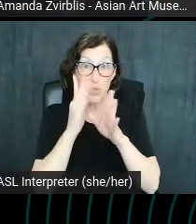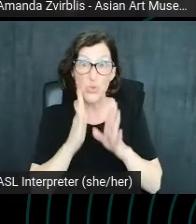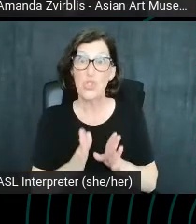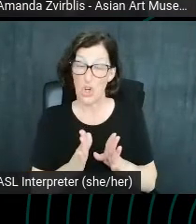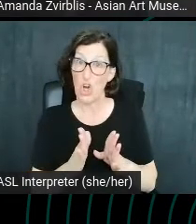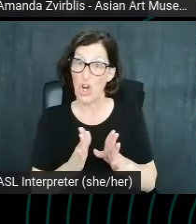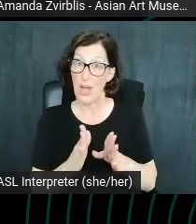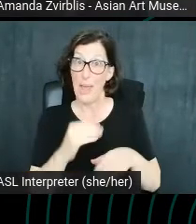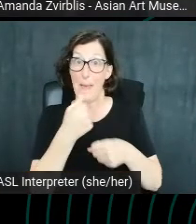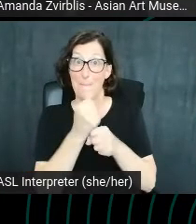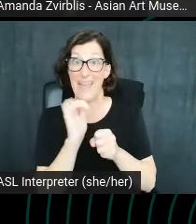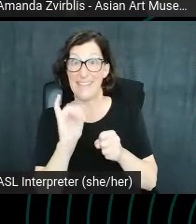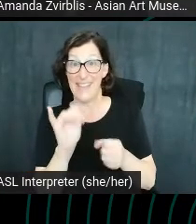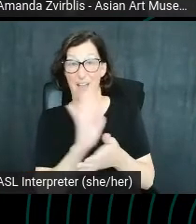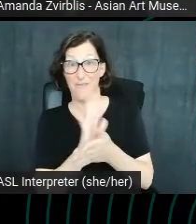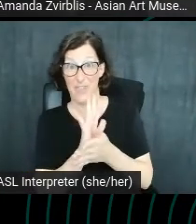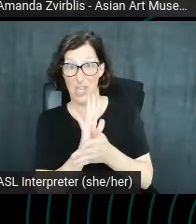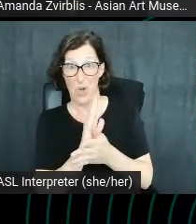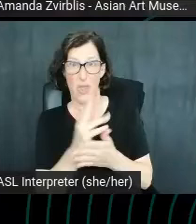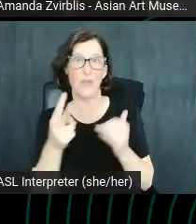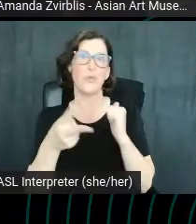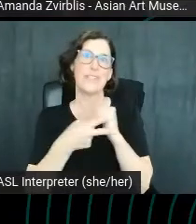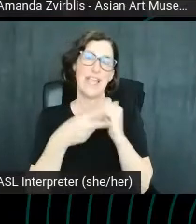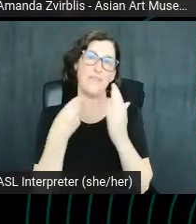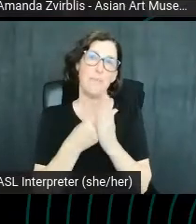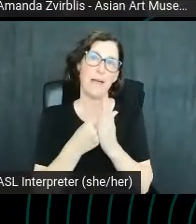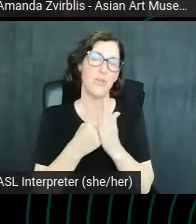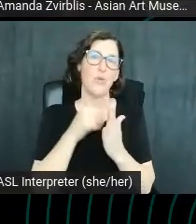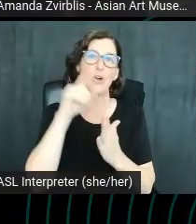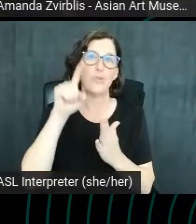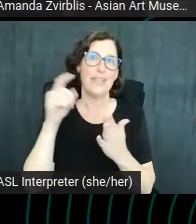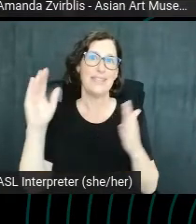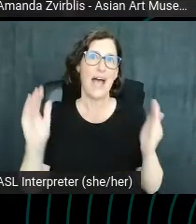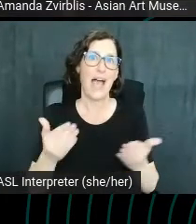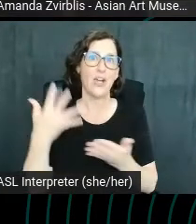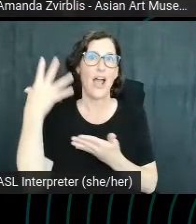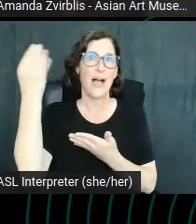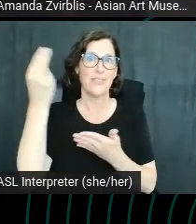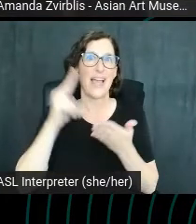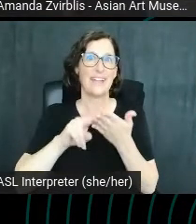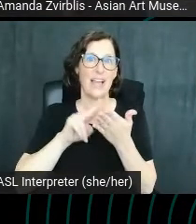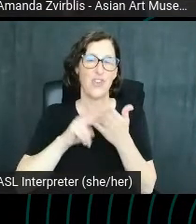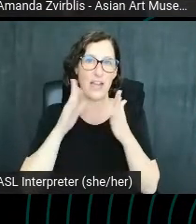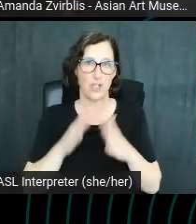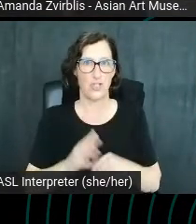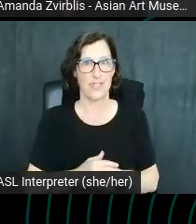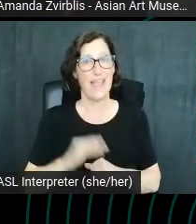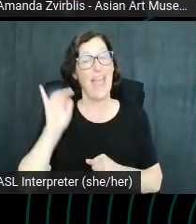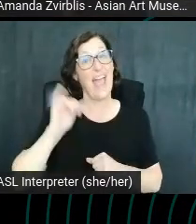by reducing the need for external contractors. And that is the end of my presentation.